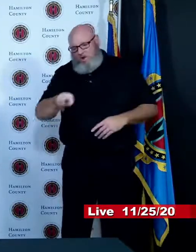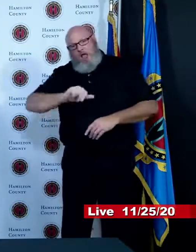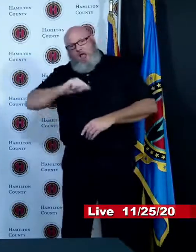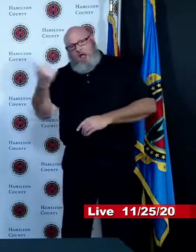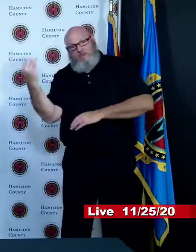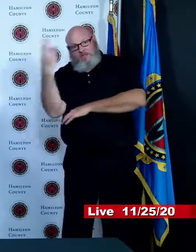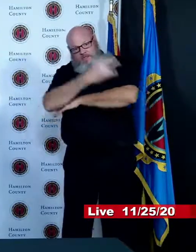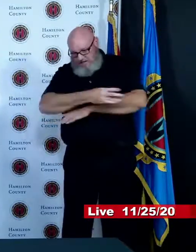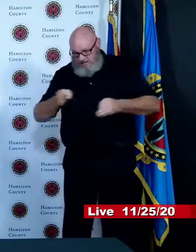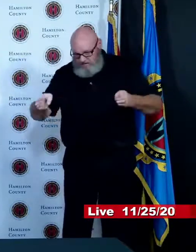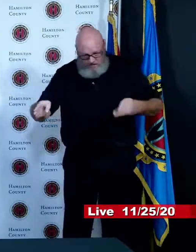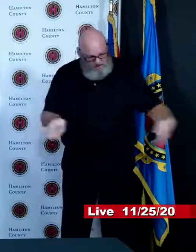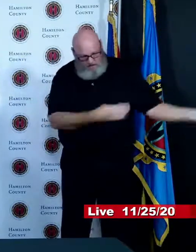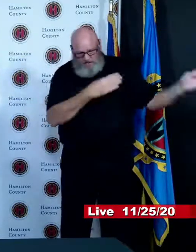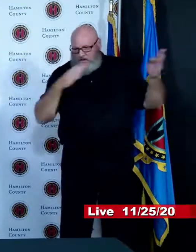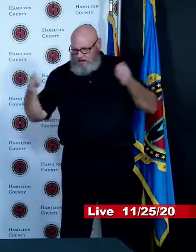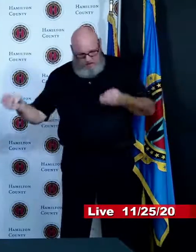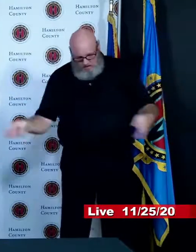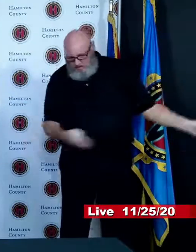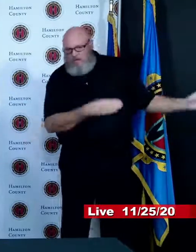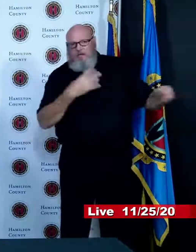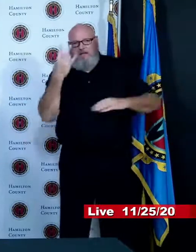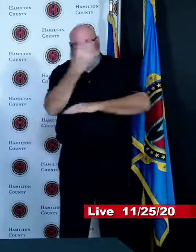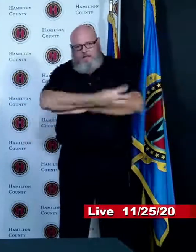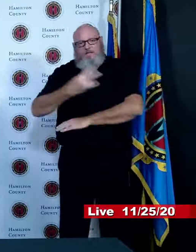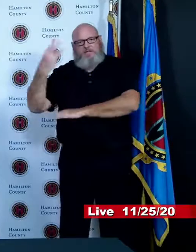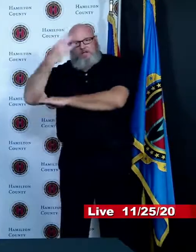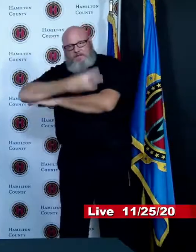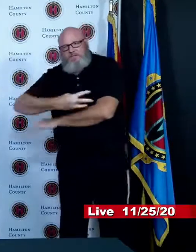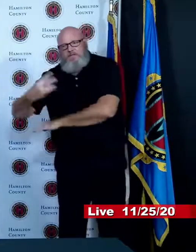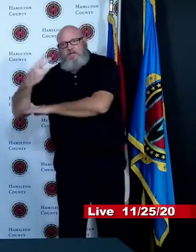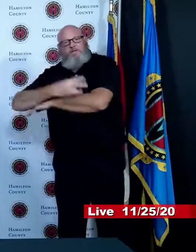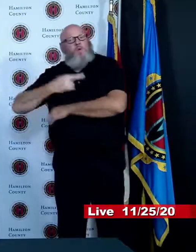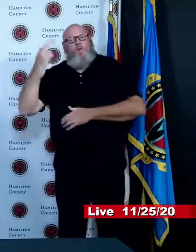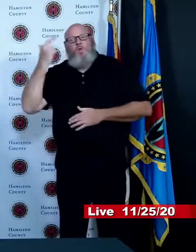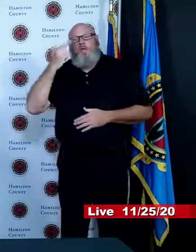you know I don't have a great reason although I would like to believe that some of the messaging